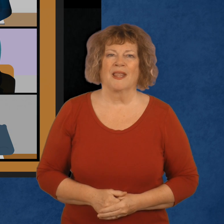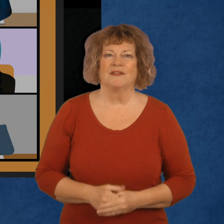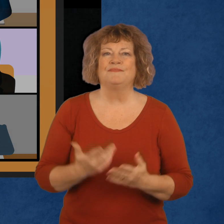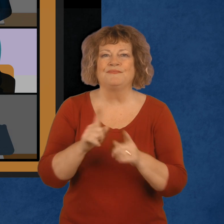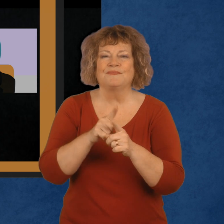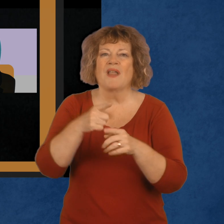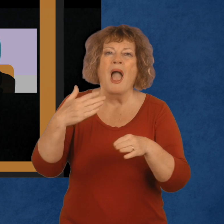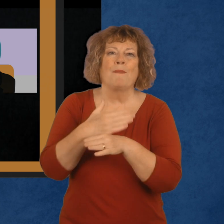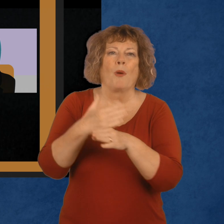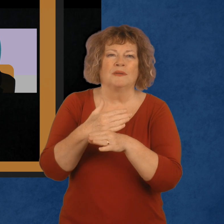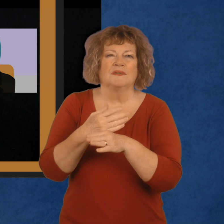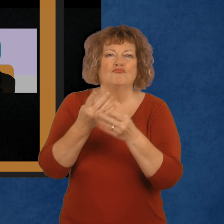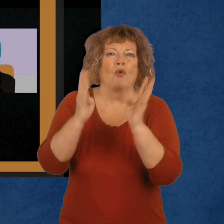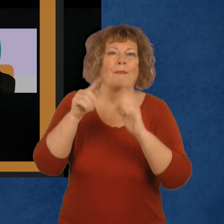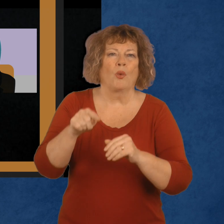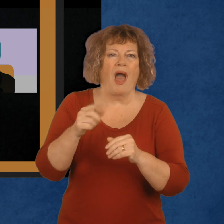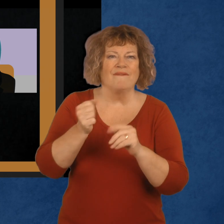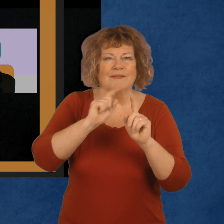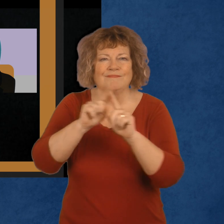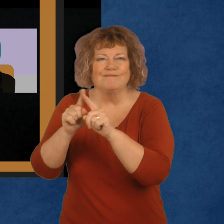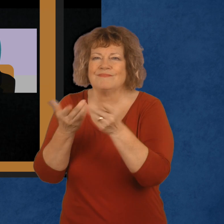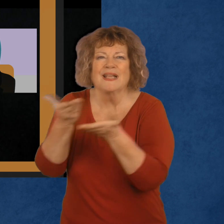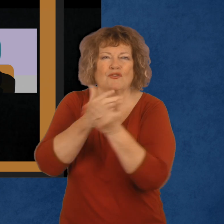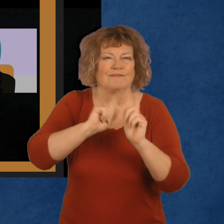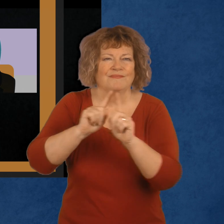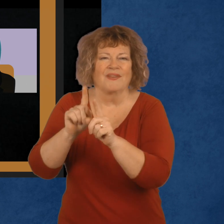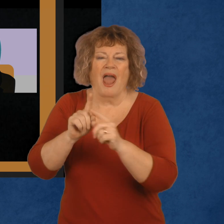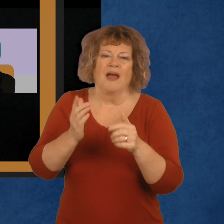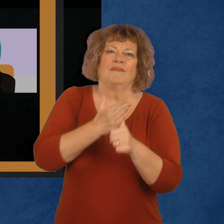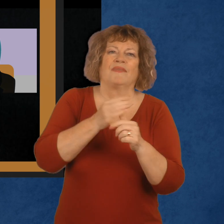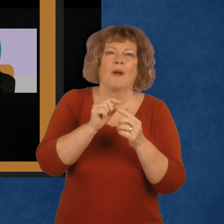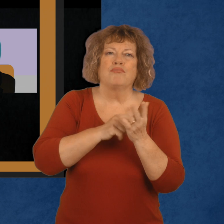Preliminary hearings for case management help the judge and the parties decide